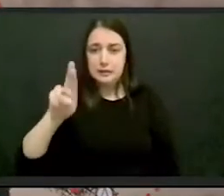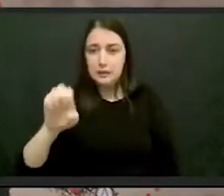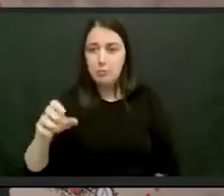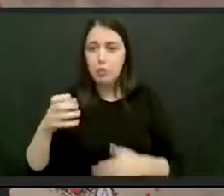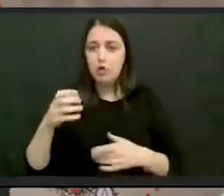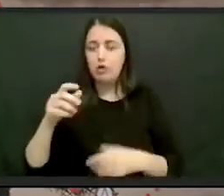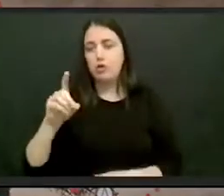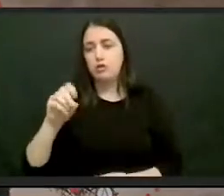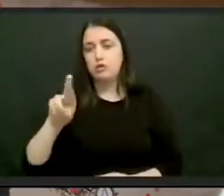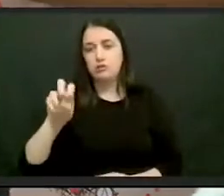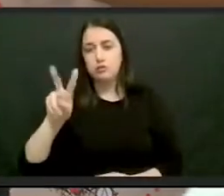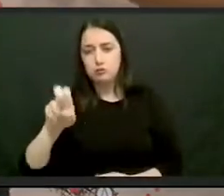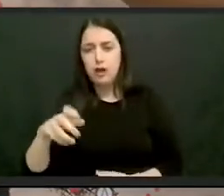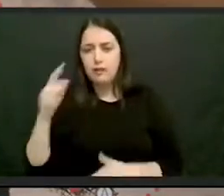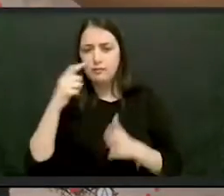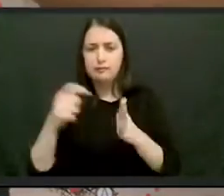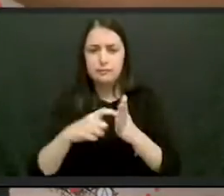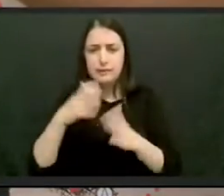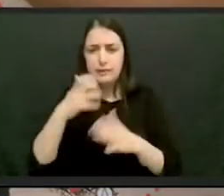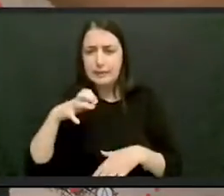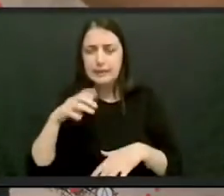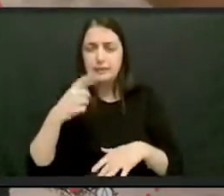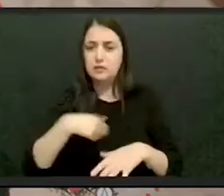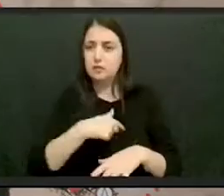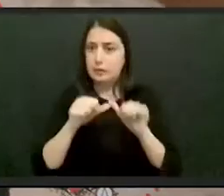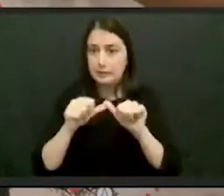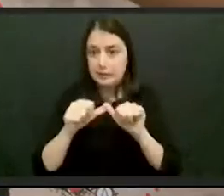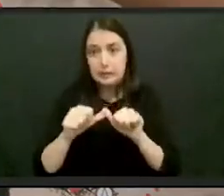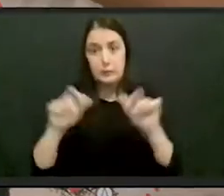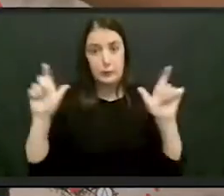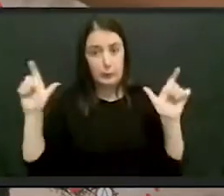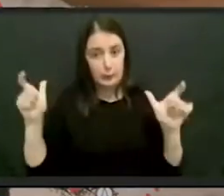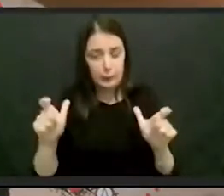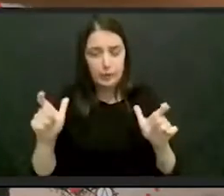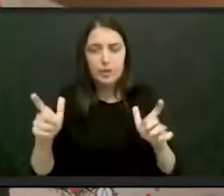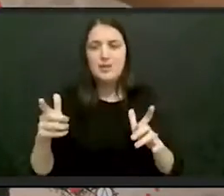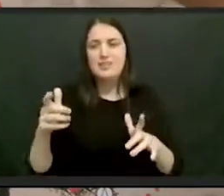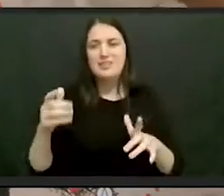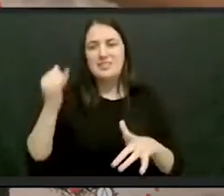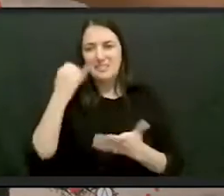continue to work that and again, when I'm talking picking up heat, this is isolated heat sources, not a steady line of